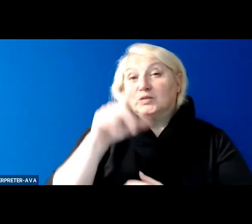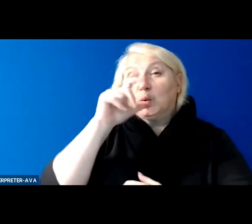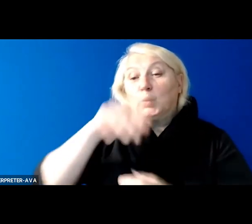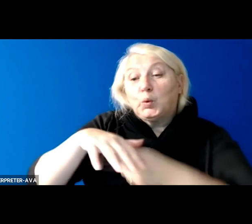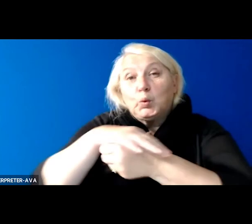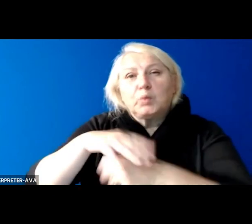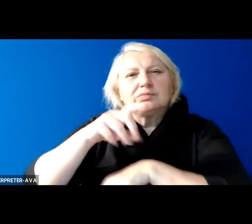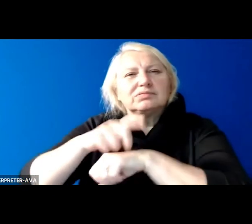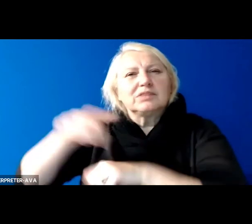That's all. Thank you.